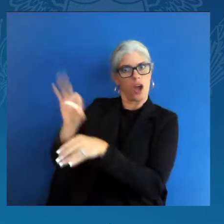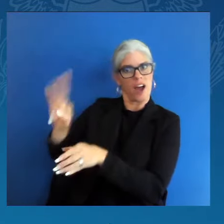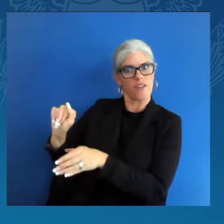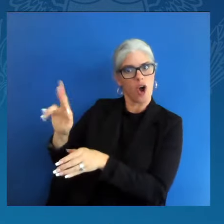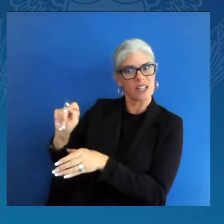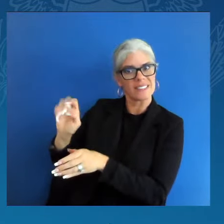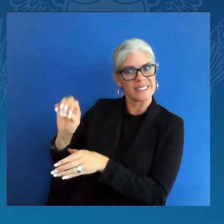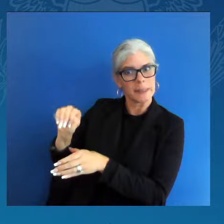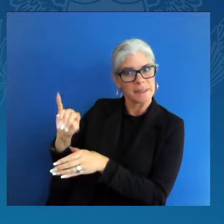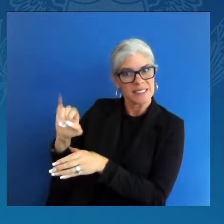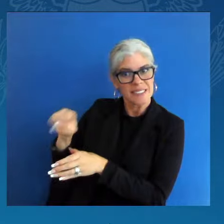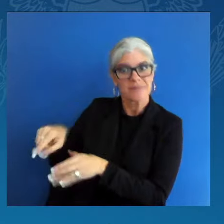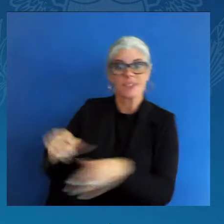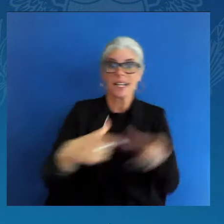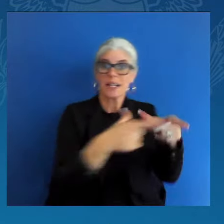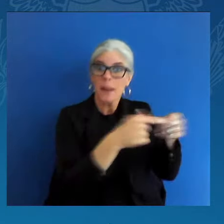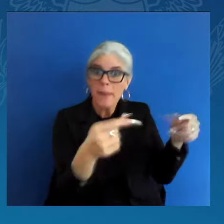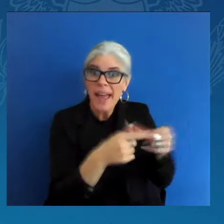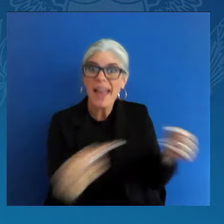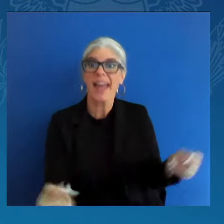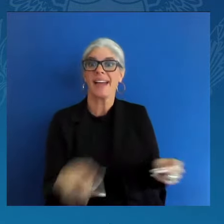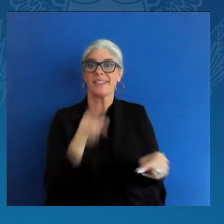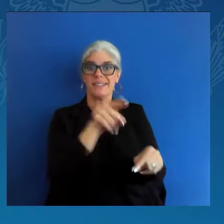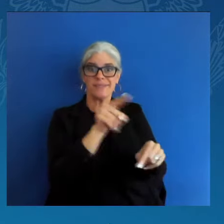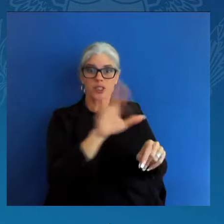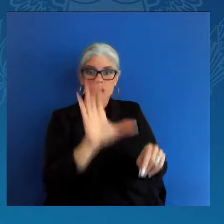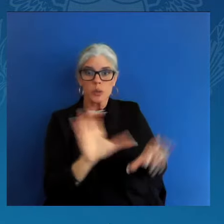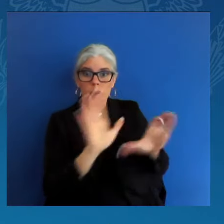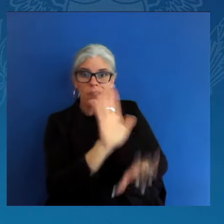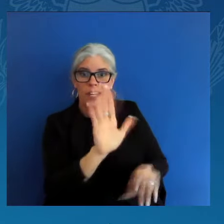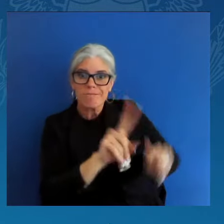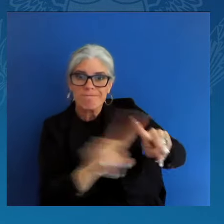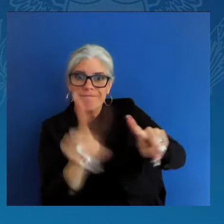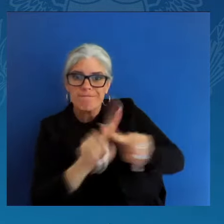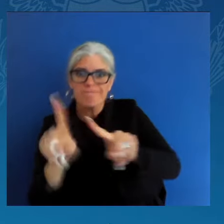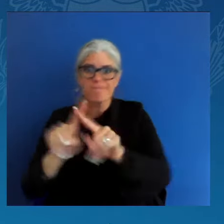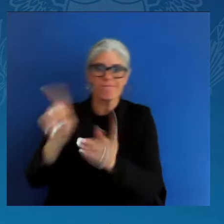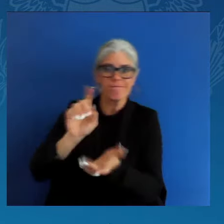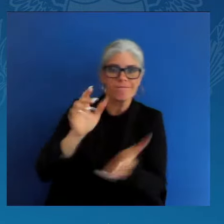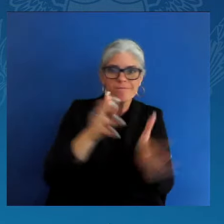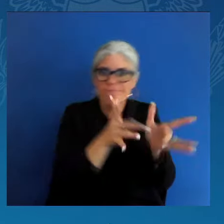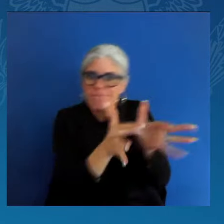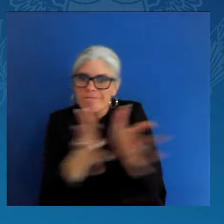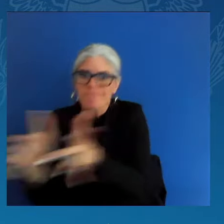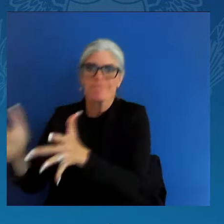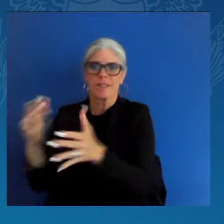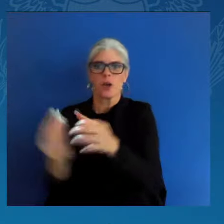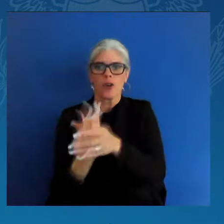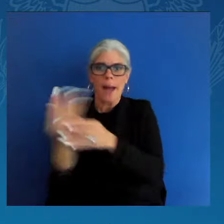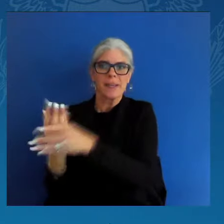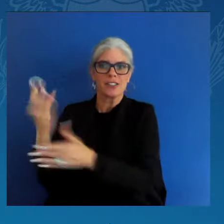These strategic efforts will advance science, boost our national posture and capabilities,